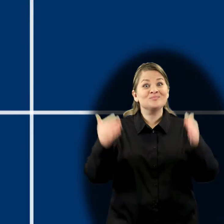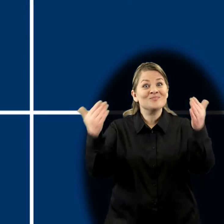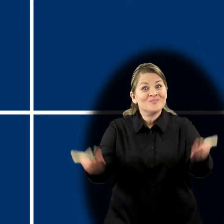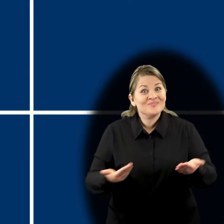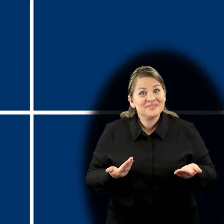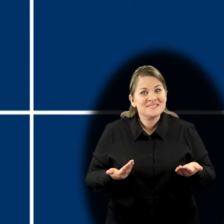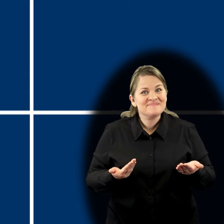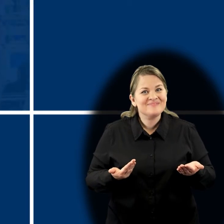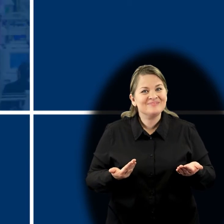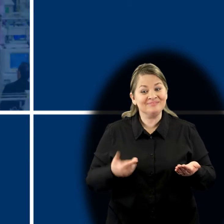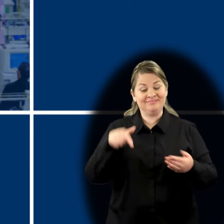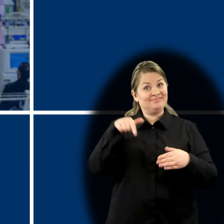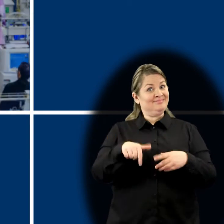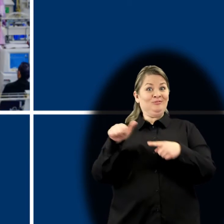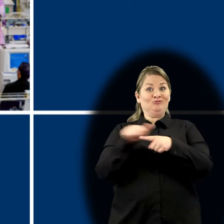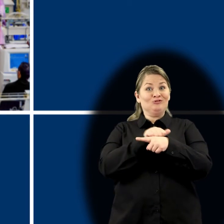Welcome!